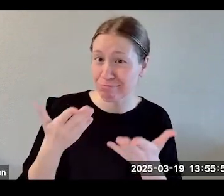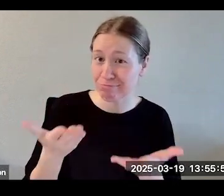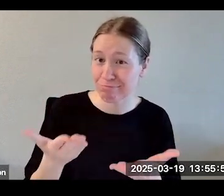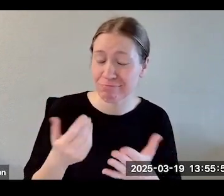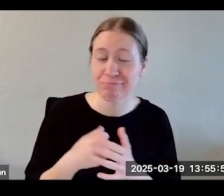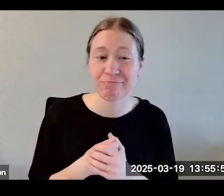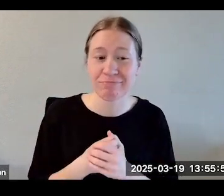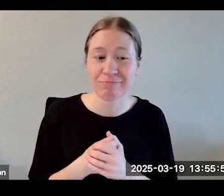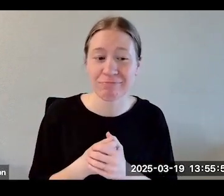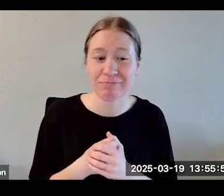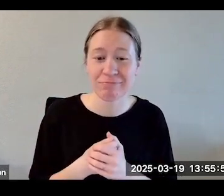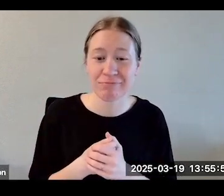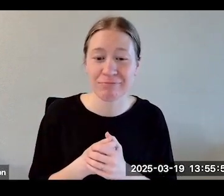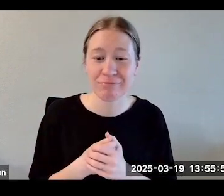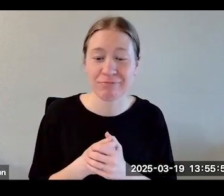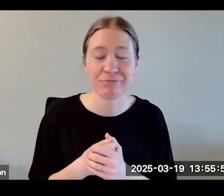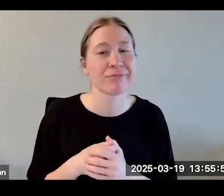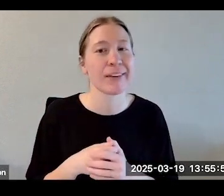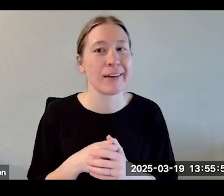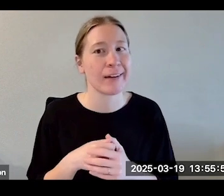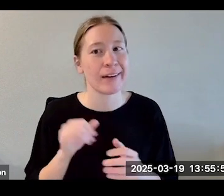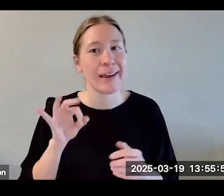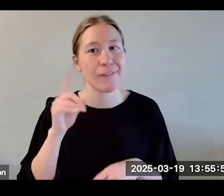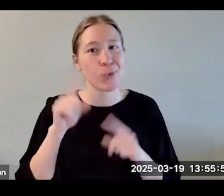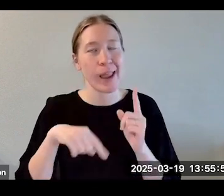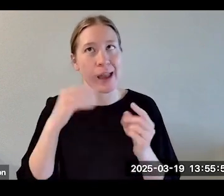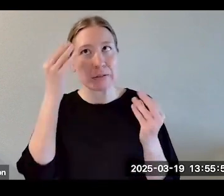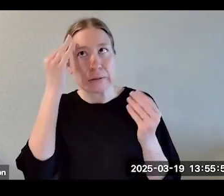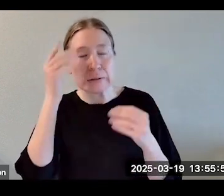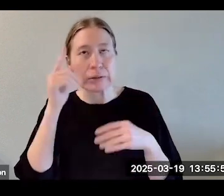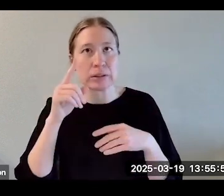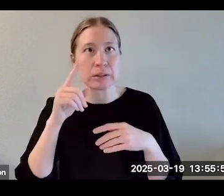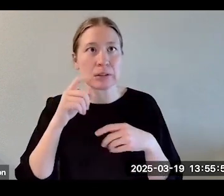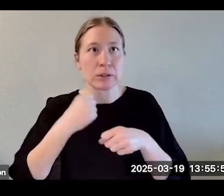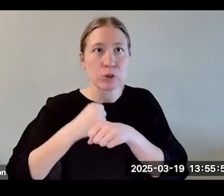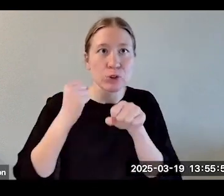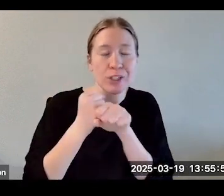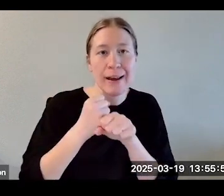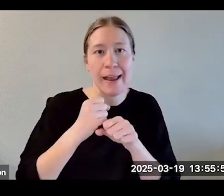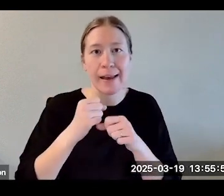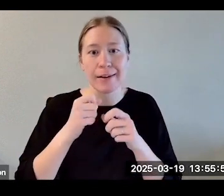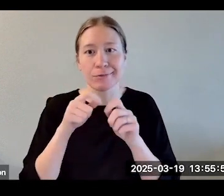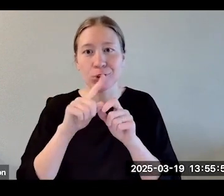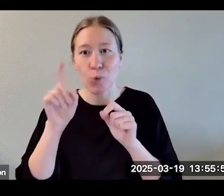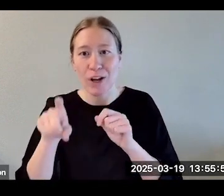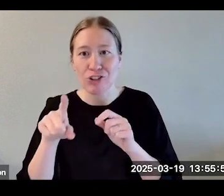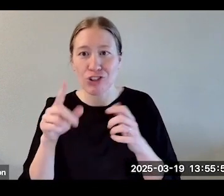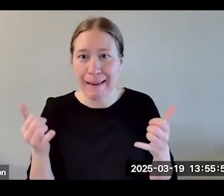And if you don't know, if you can't quite formulate this question now, again, you can always reach out to our office